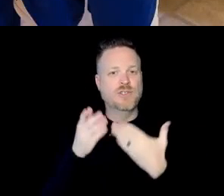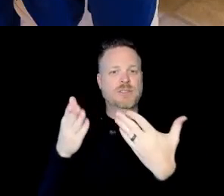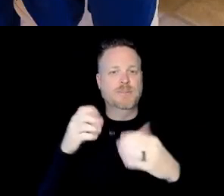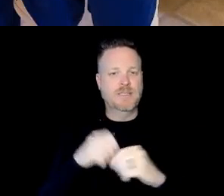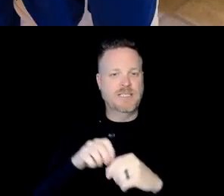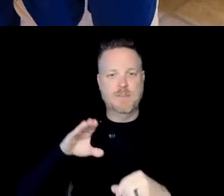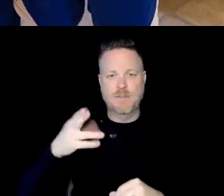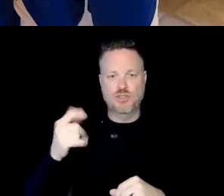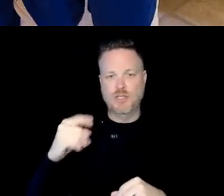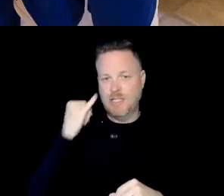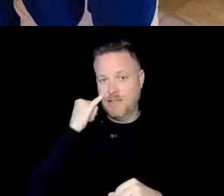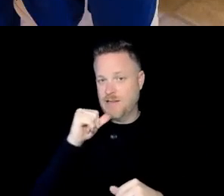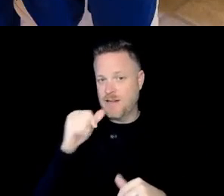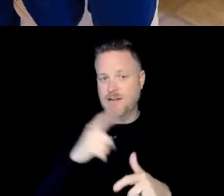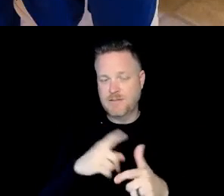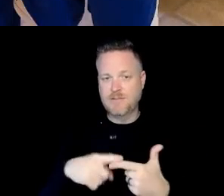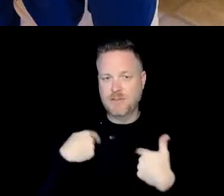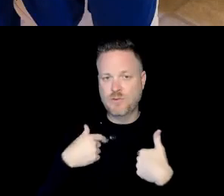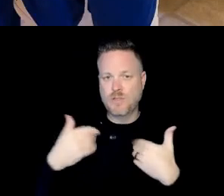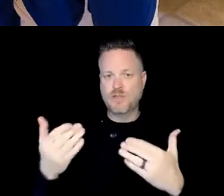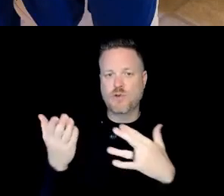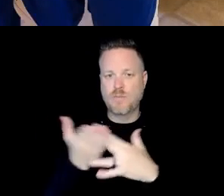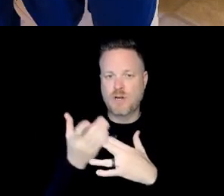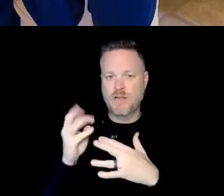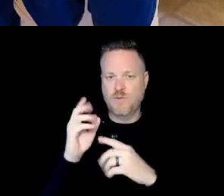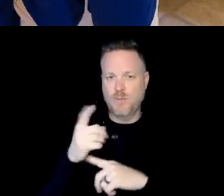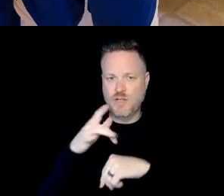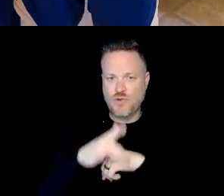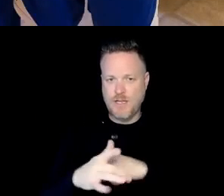If not, maybe we go to break a couple of minutes early.